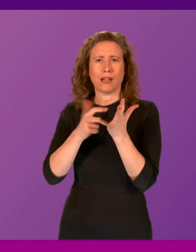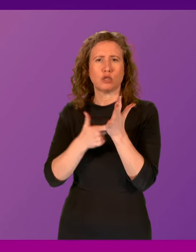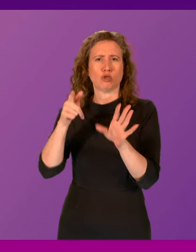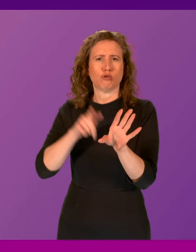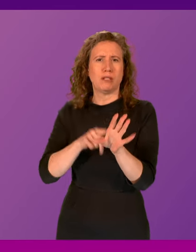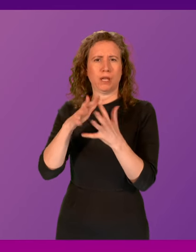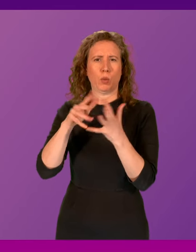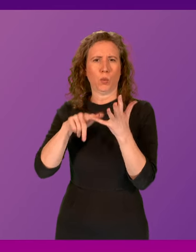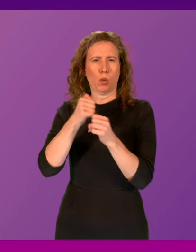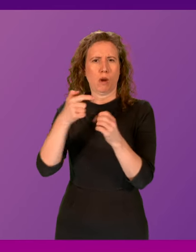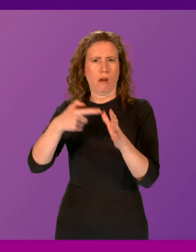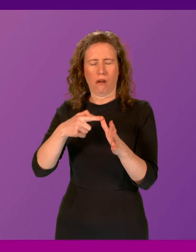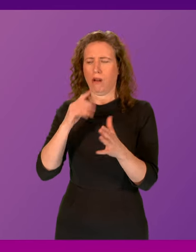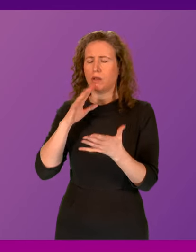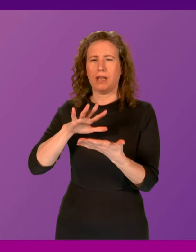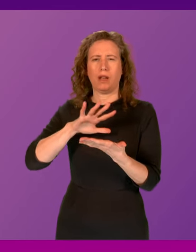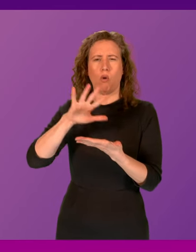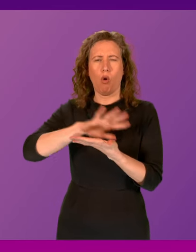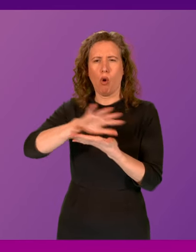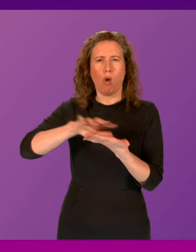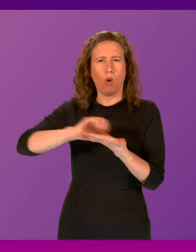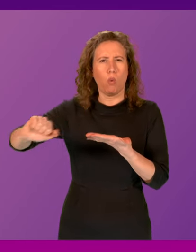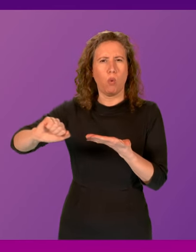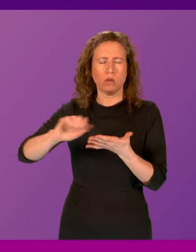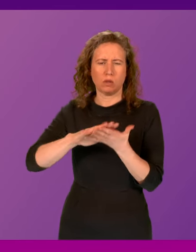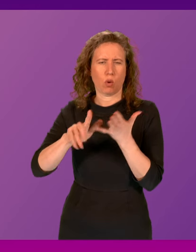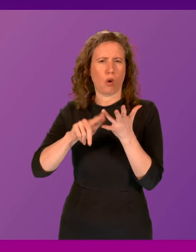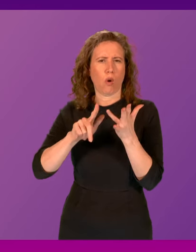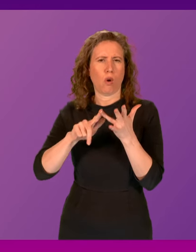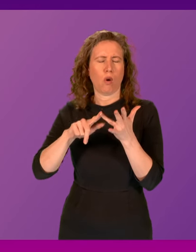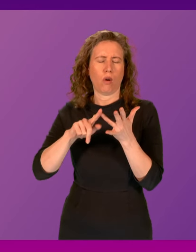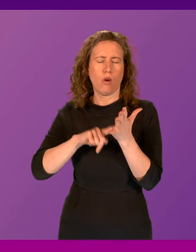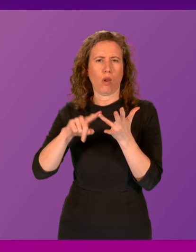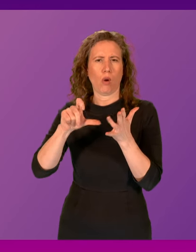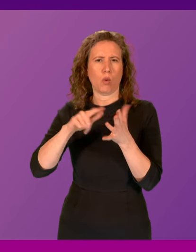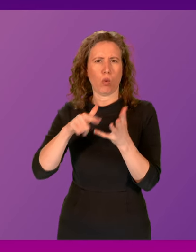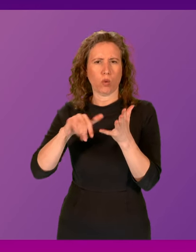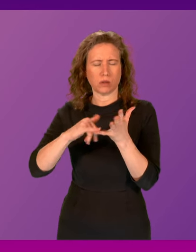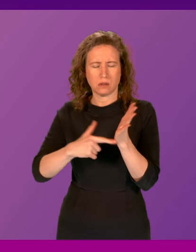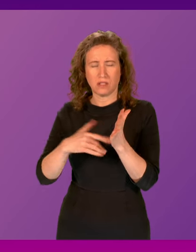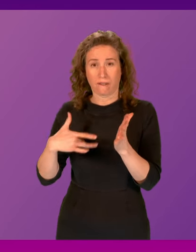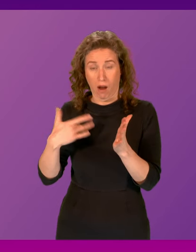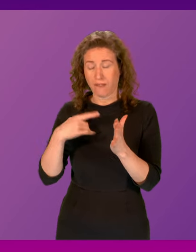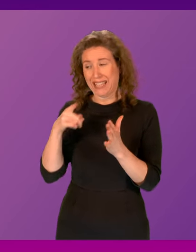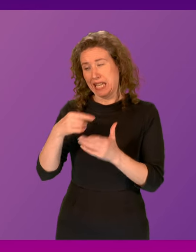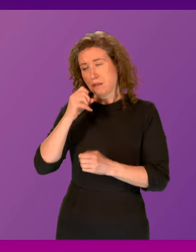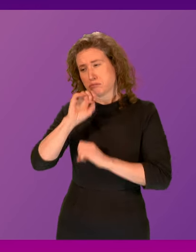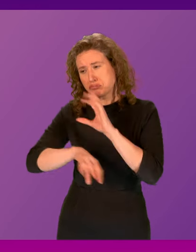a Holocaust survivor who very powerfully shared his own story and the stories of others,